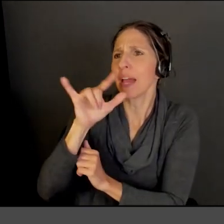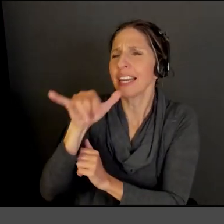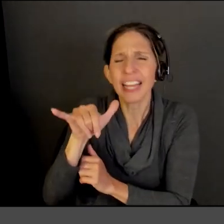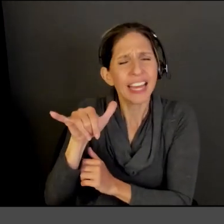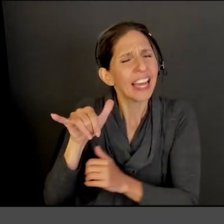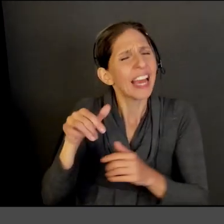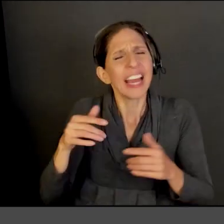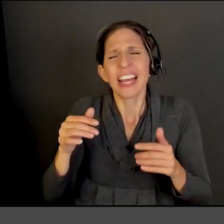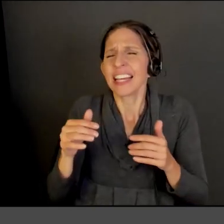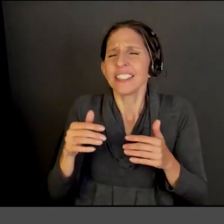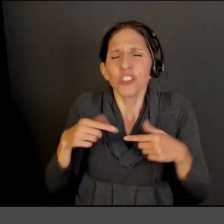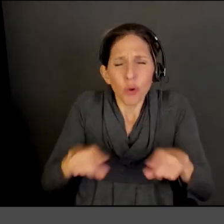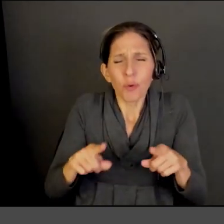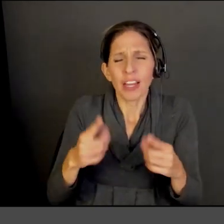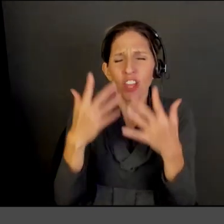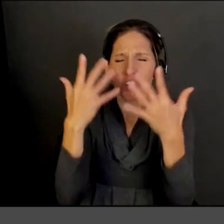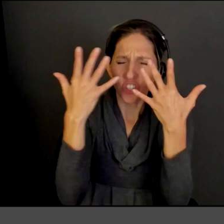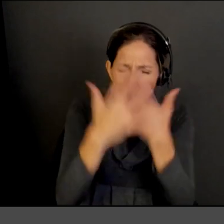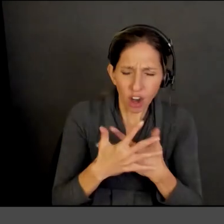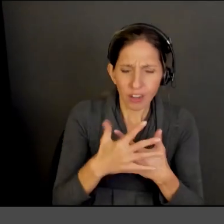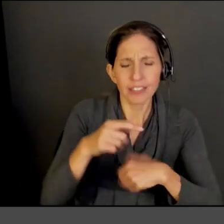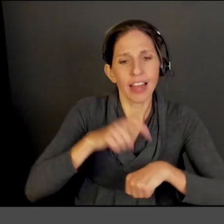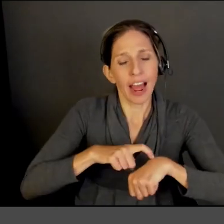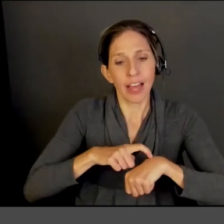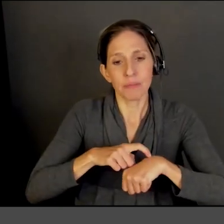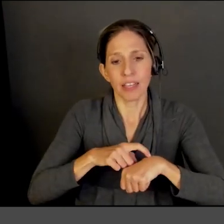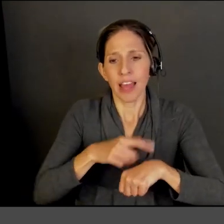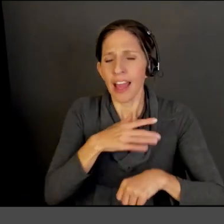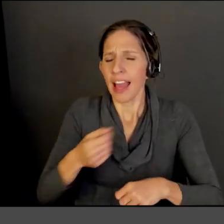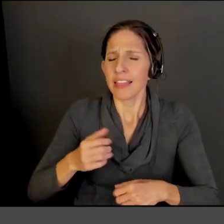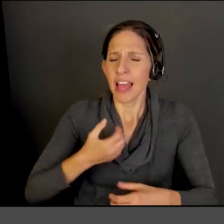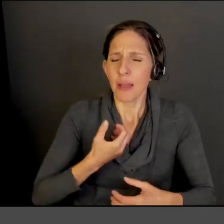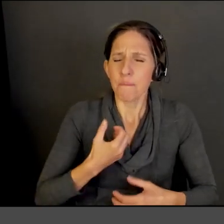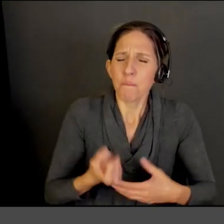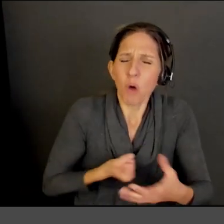IN ORDER TO GET THROUGH, IN ORDER TO NOT JUST SURVIVE, BUT TO THRIVE.